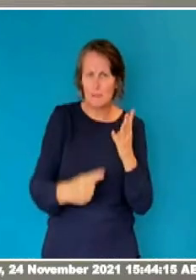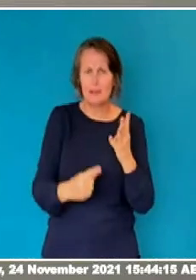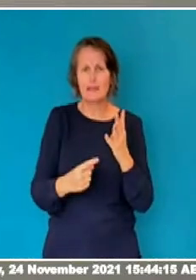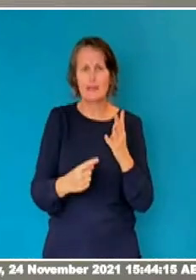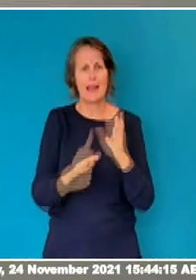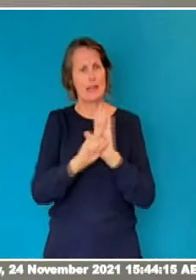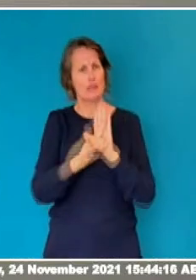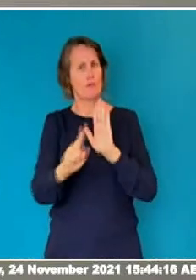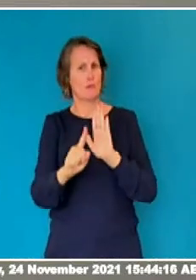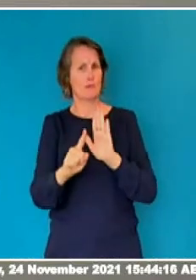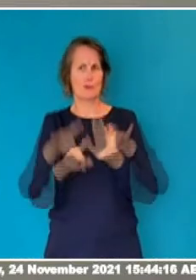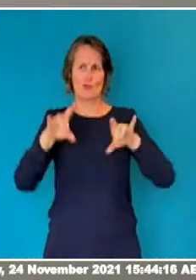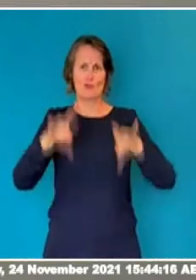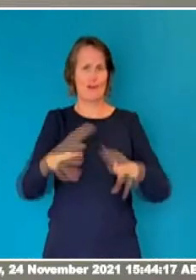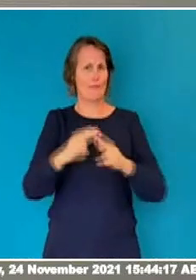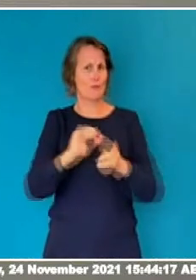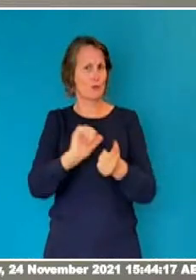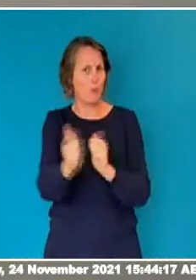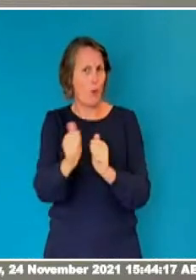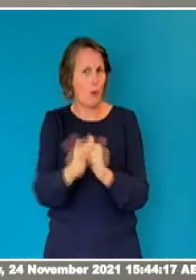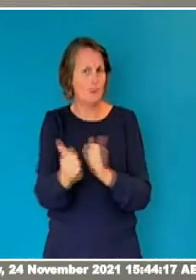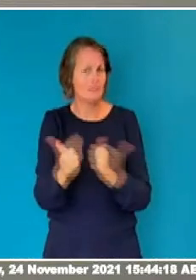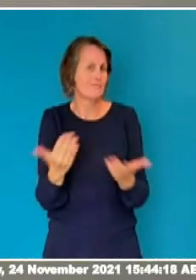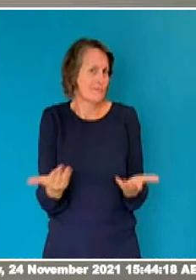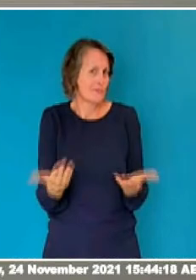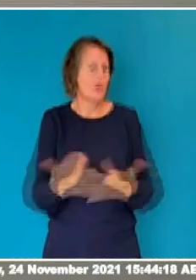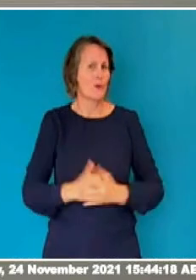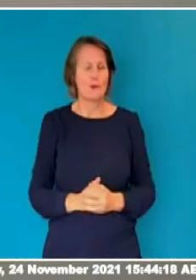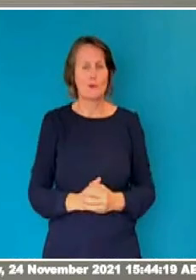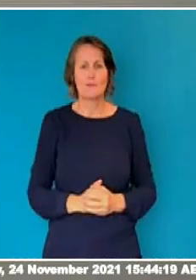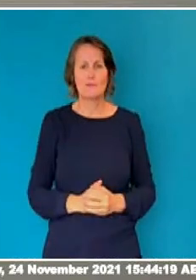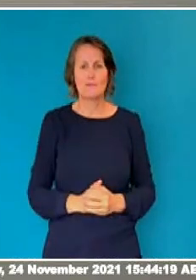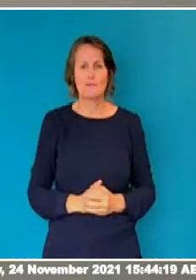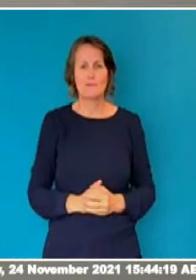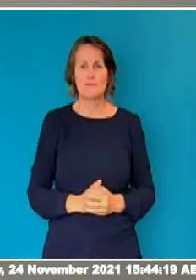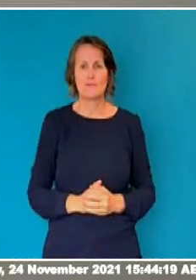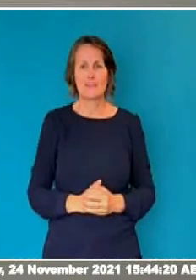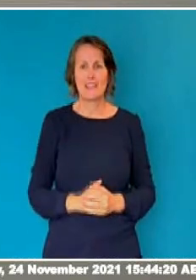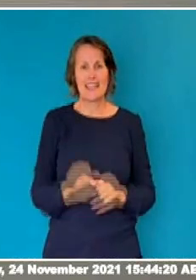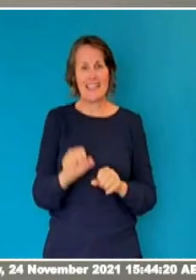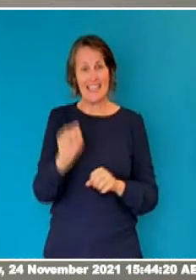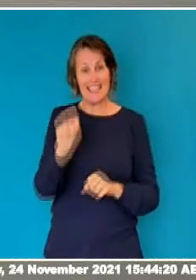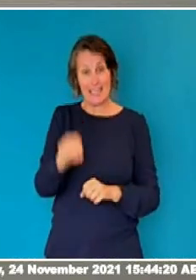Australia. So I would say that although the reporting rate perhaps is low,